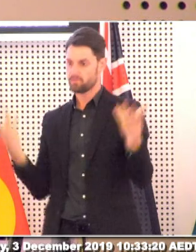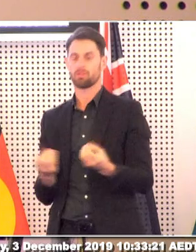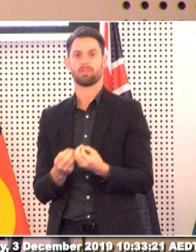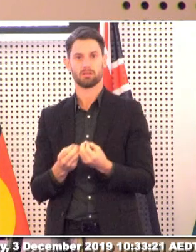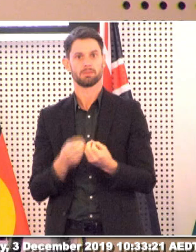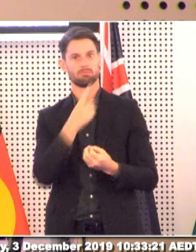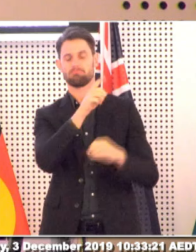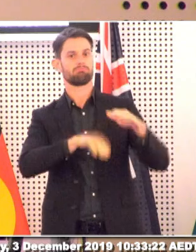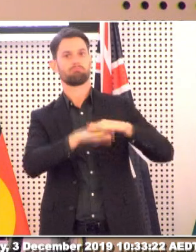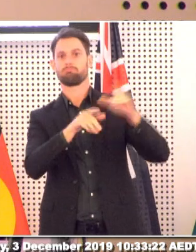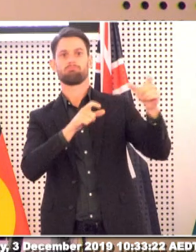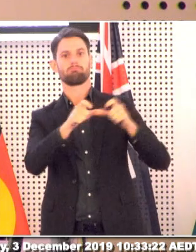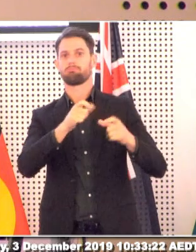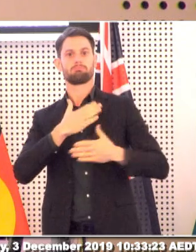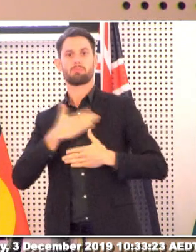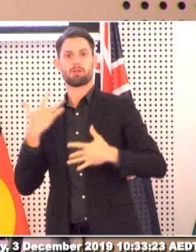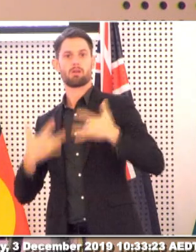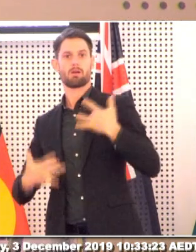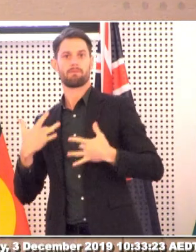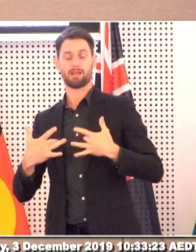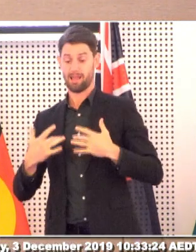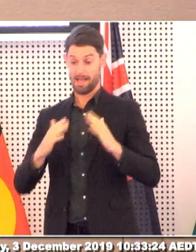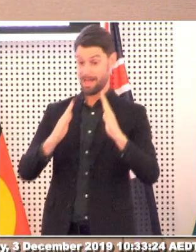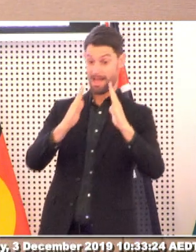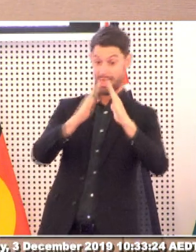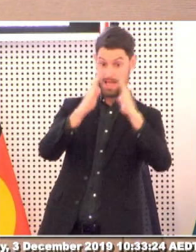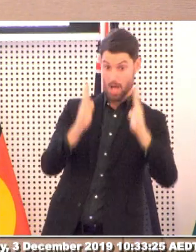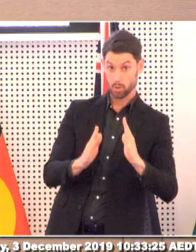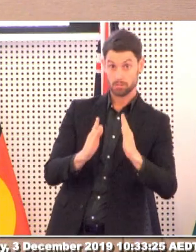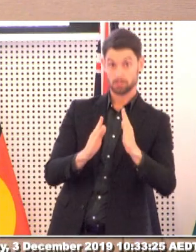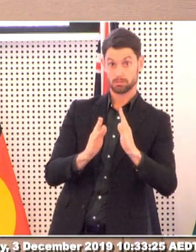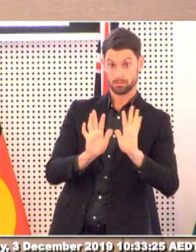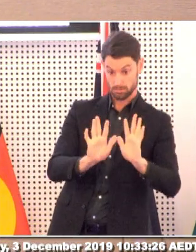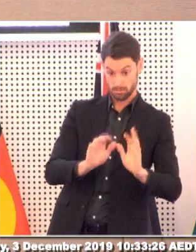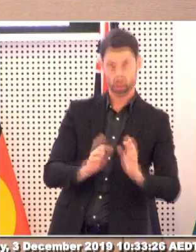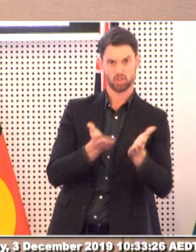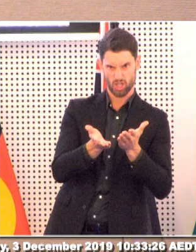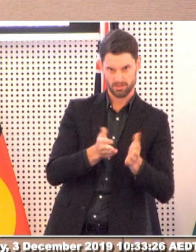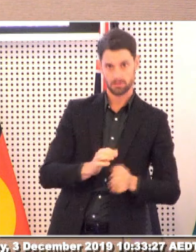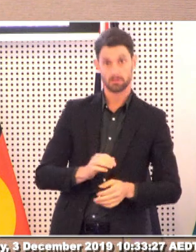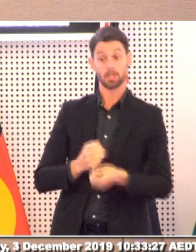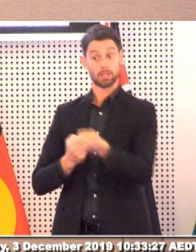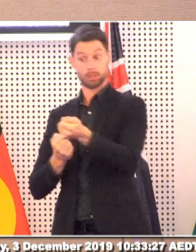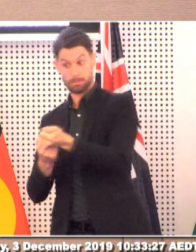So housing and support were linked together, and that, I think, created a